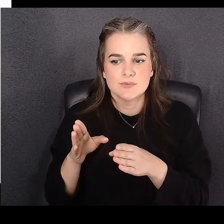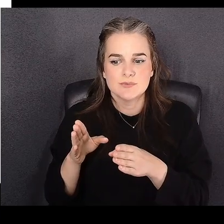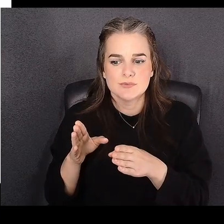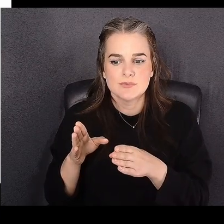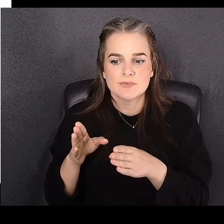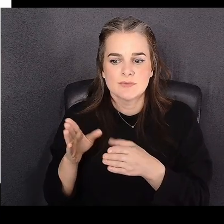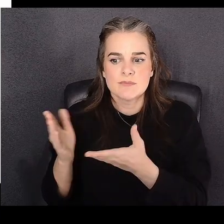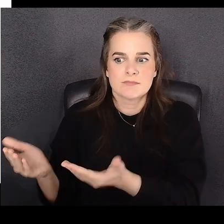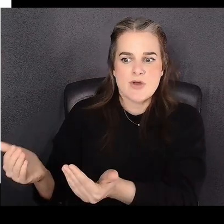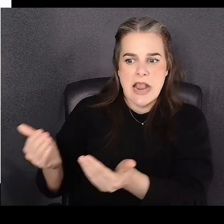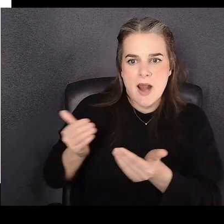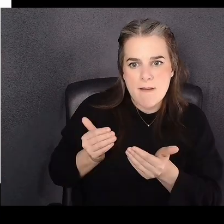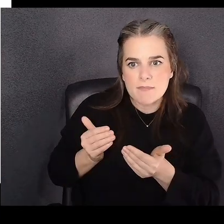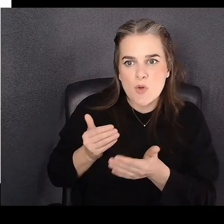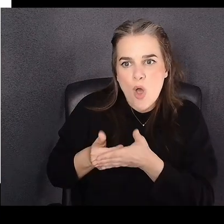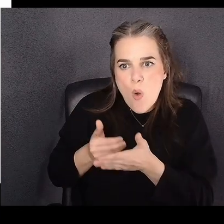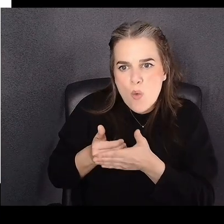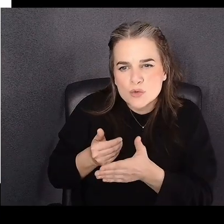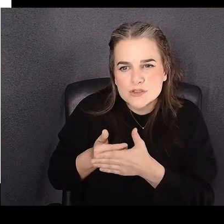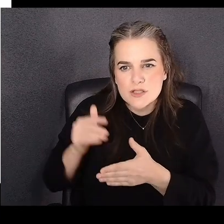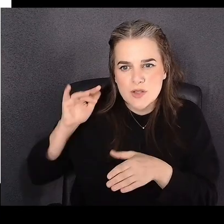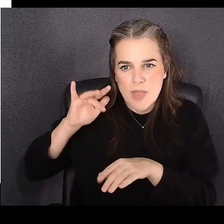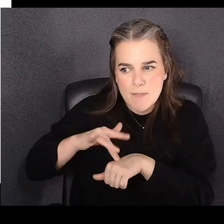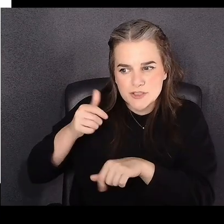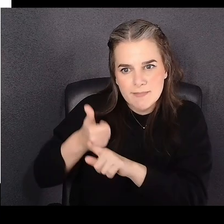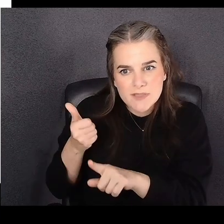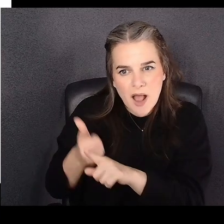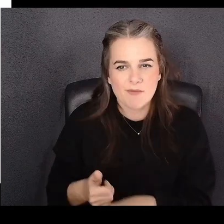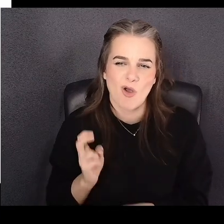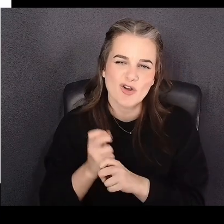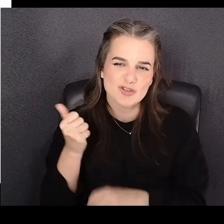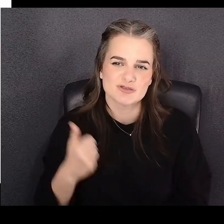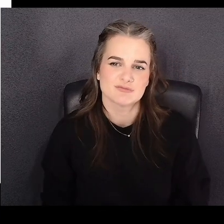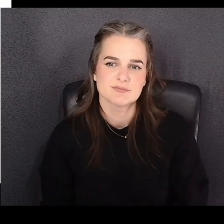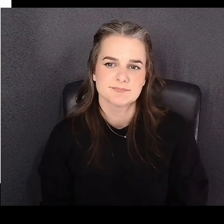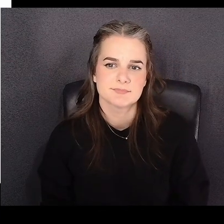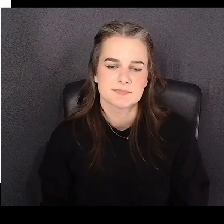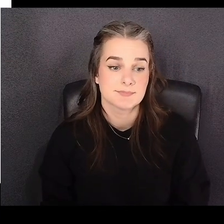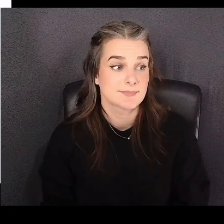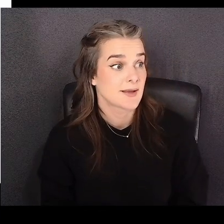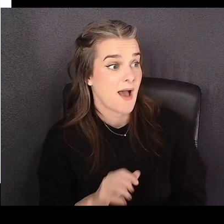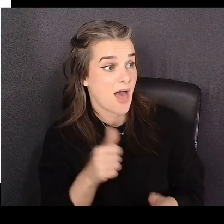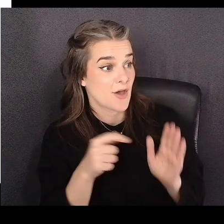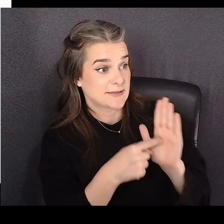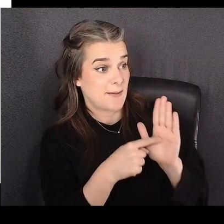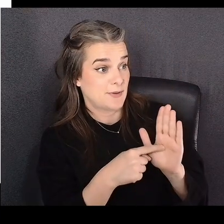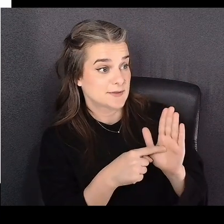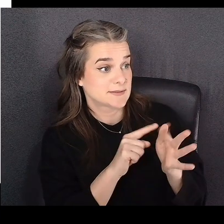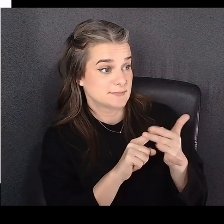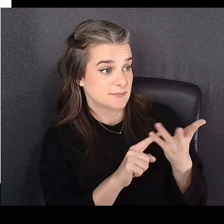Another couple of examples that we have. Eight minutes. I know there was some stuff in the chat, so we'll--